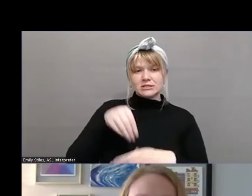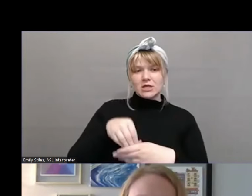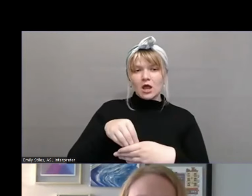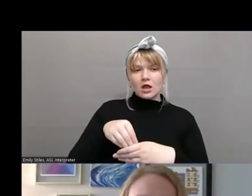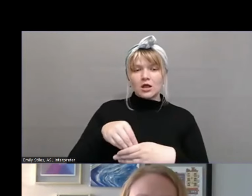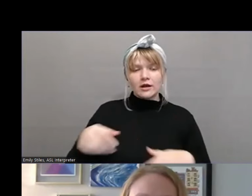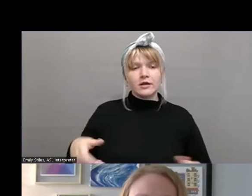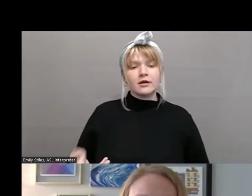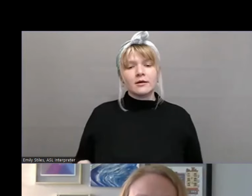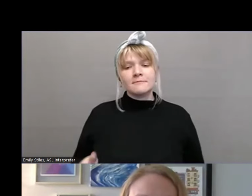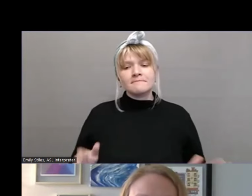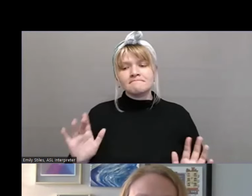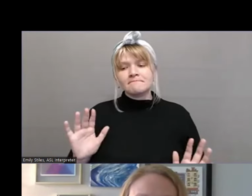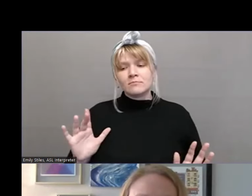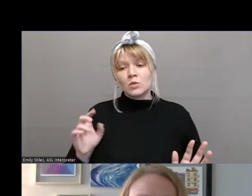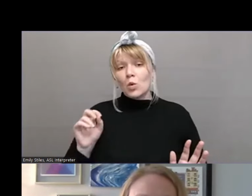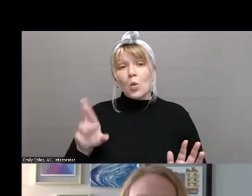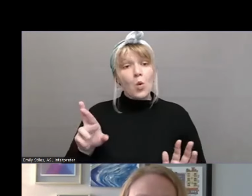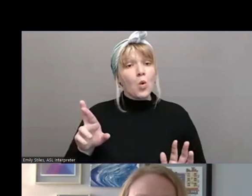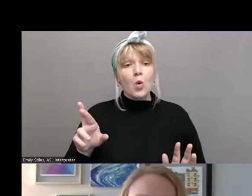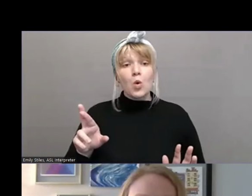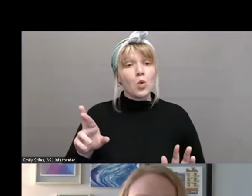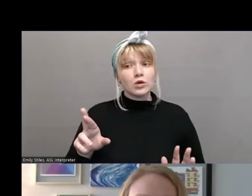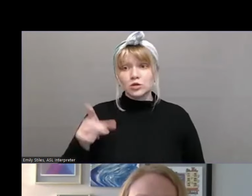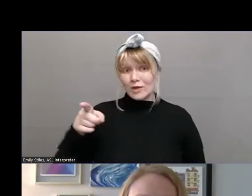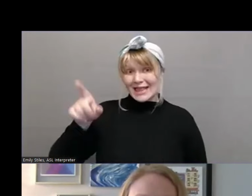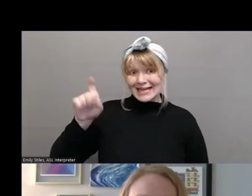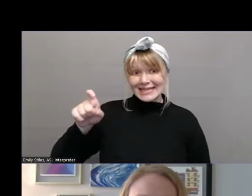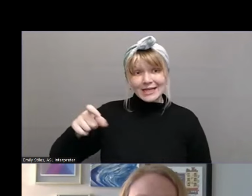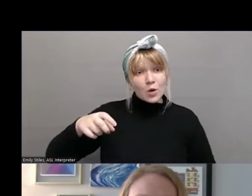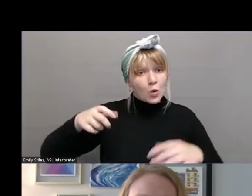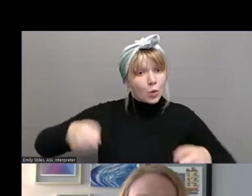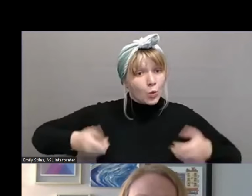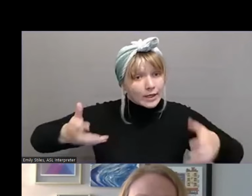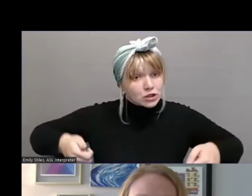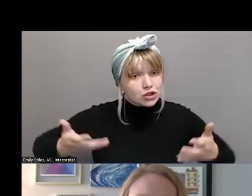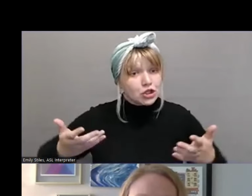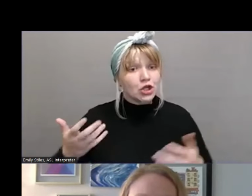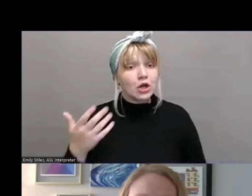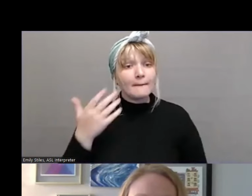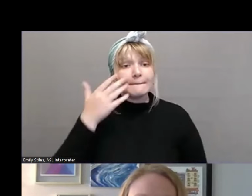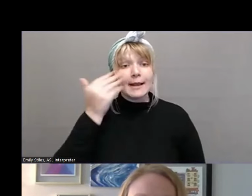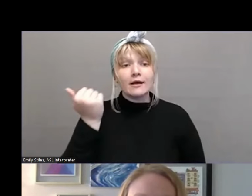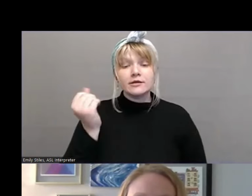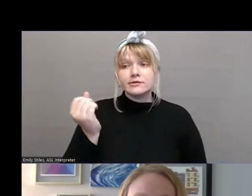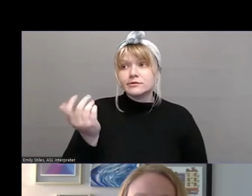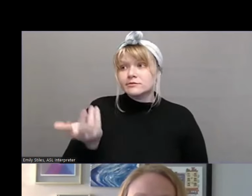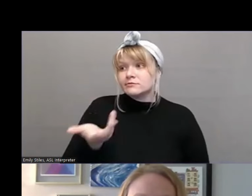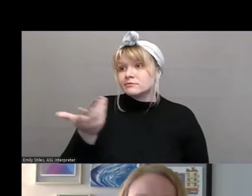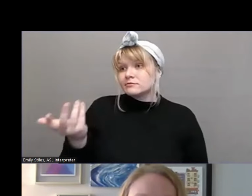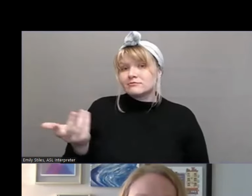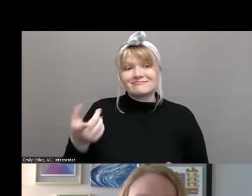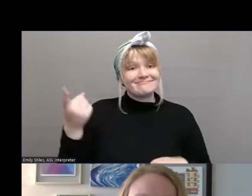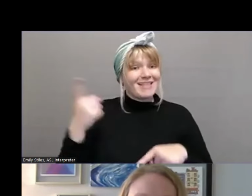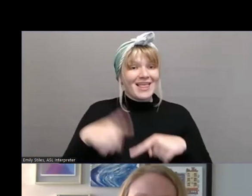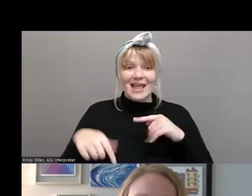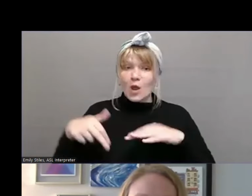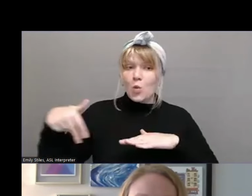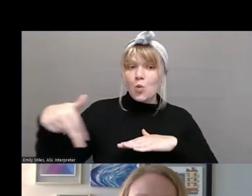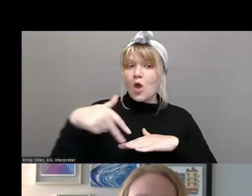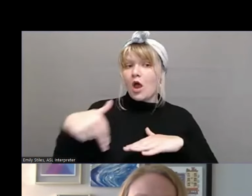Or, do they need a wheelchair because of lack of ambulation but do they need a power chair?